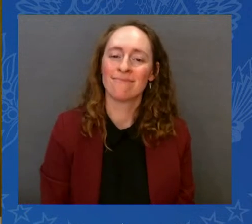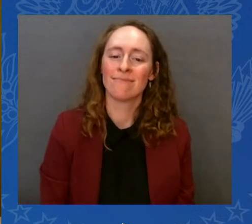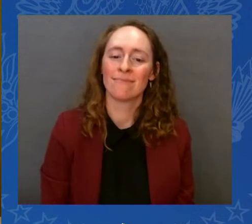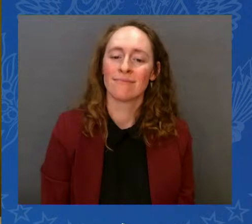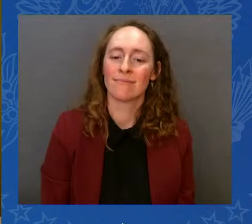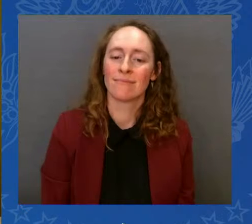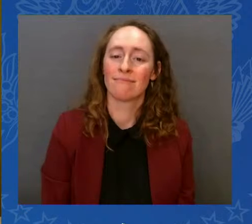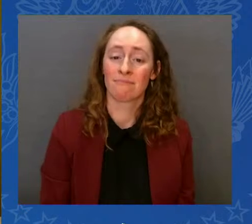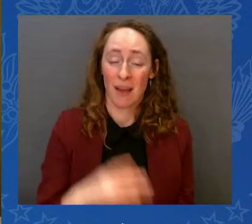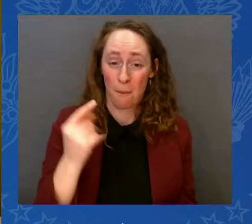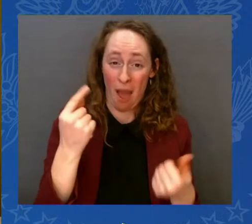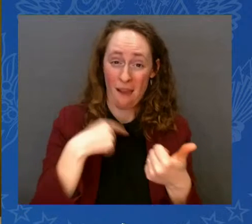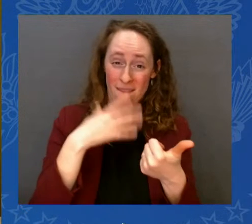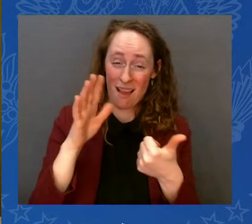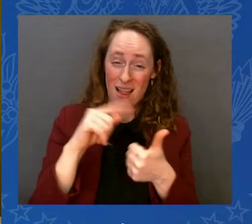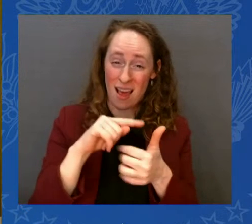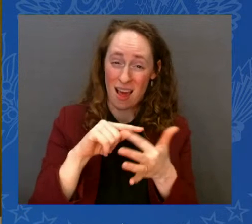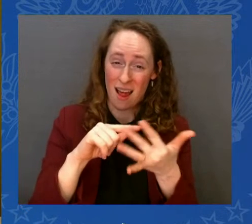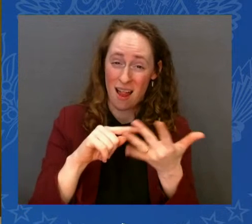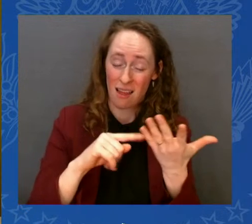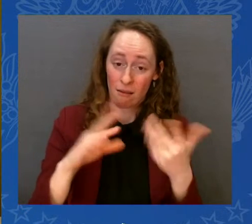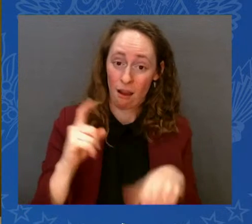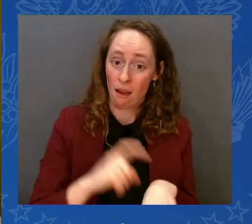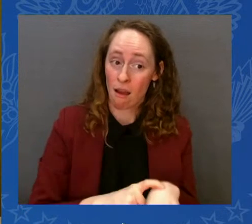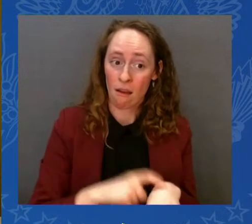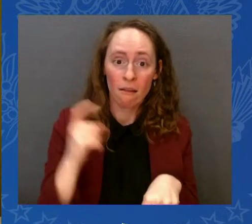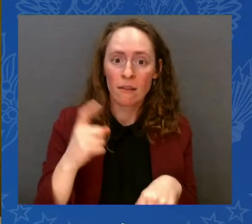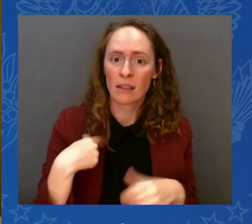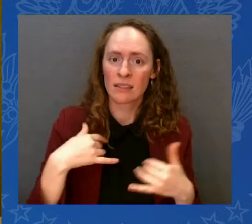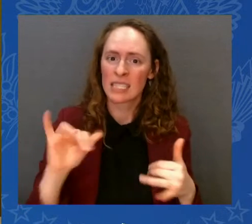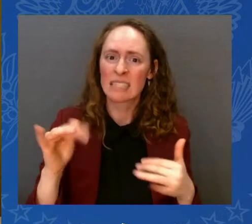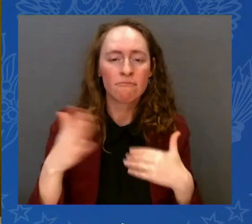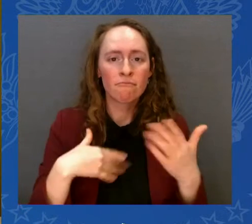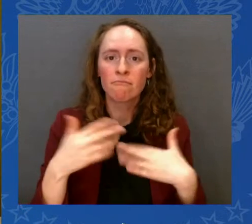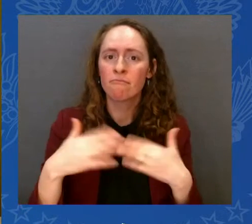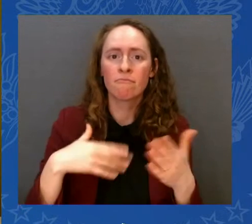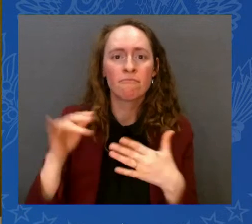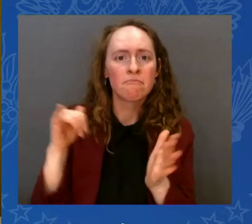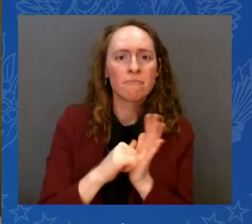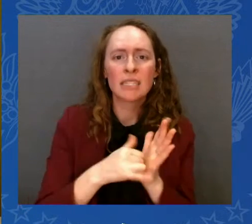in the last two years, the largest deficit reduction in history. And you may have --